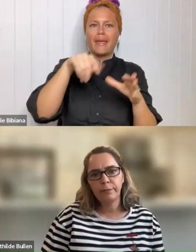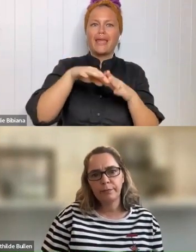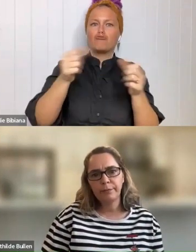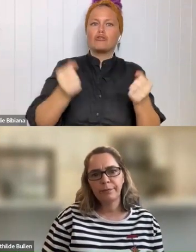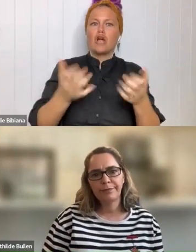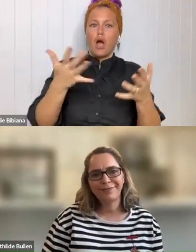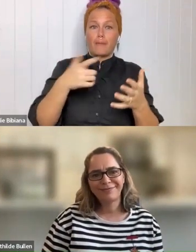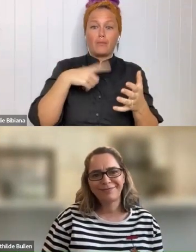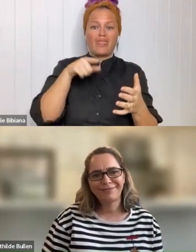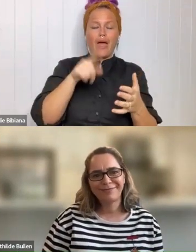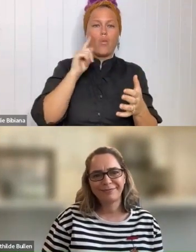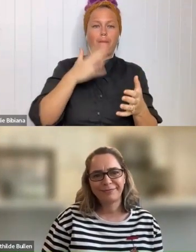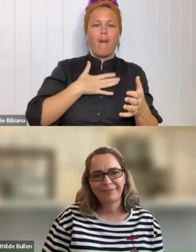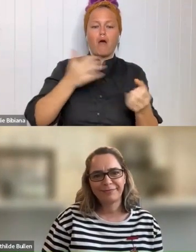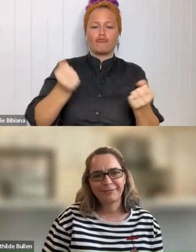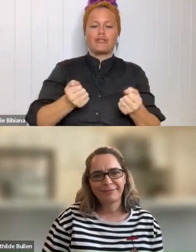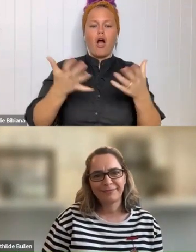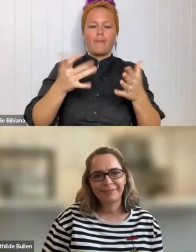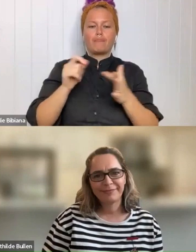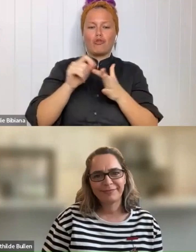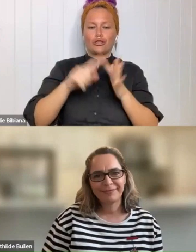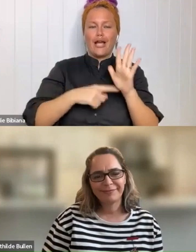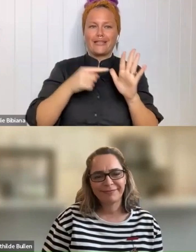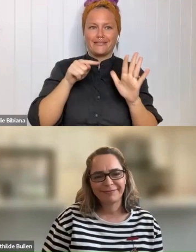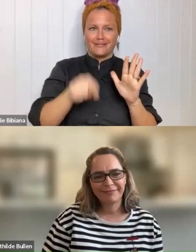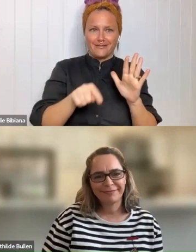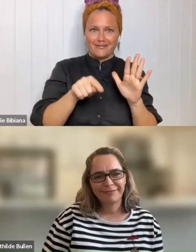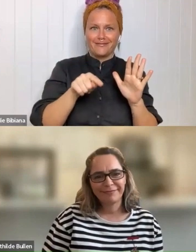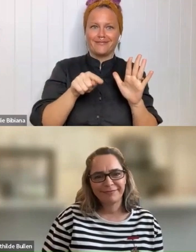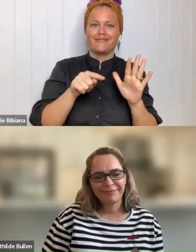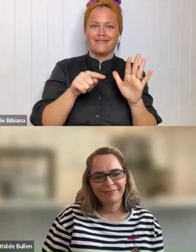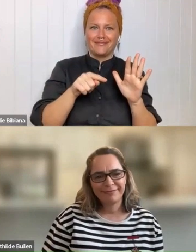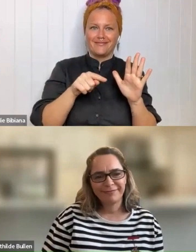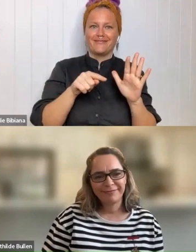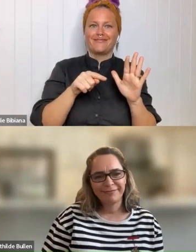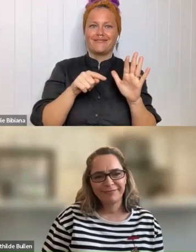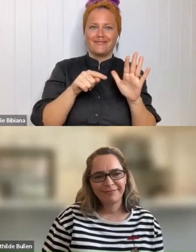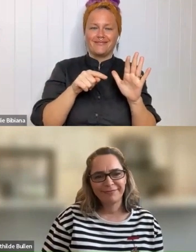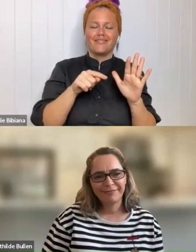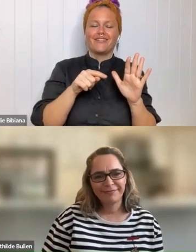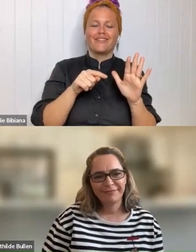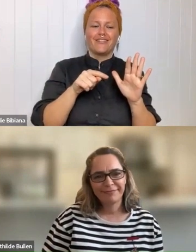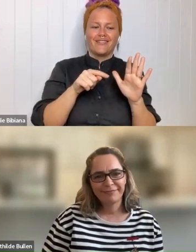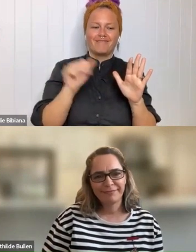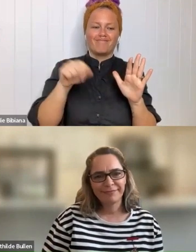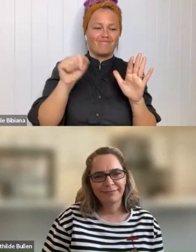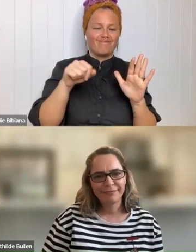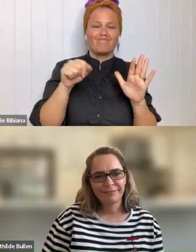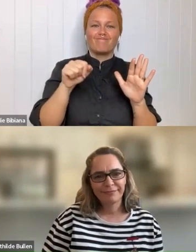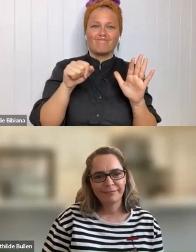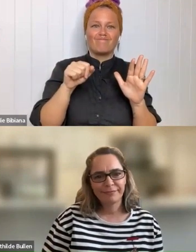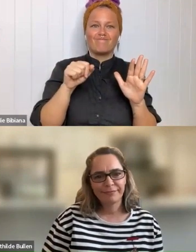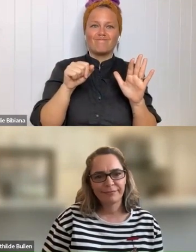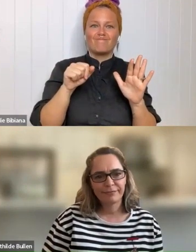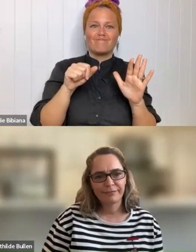retirement project. Like, yeah, yes, yes, destabilizing the